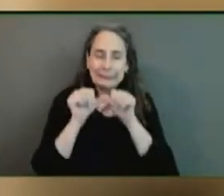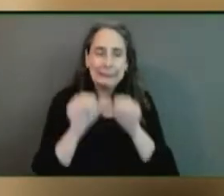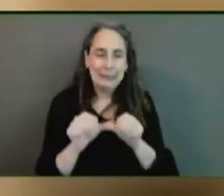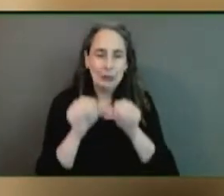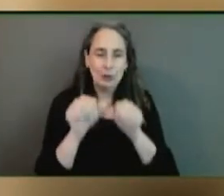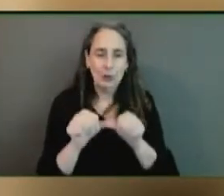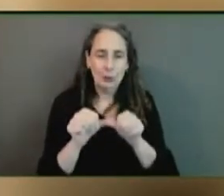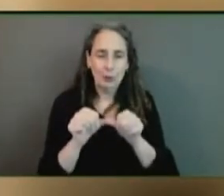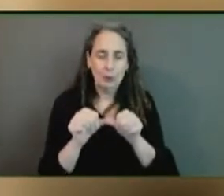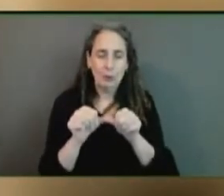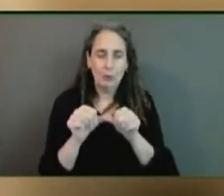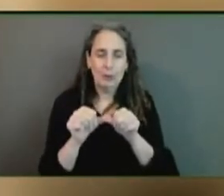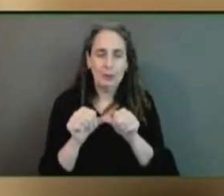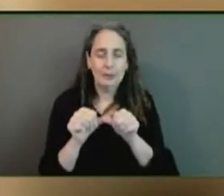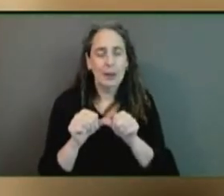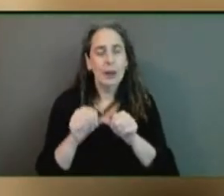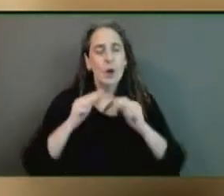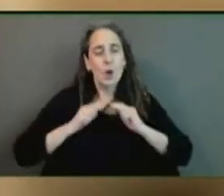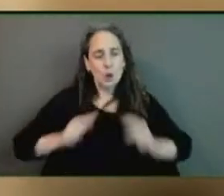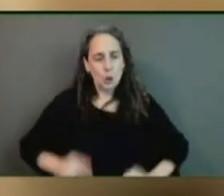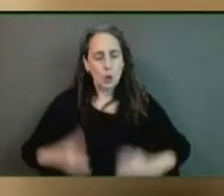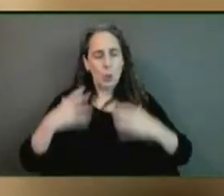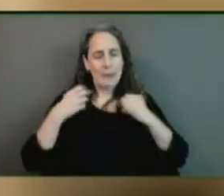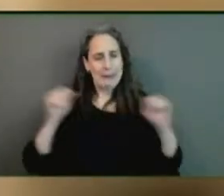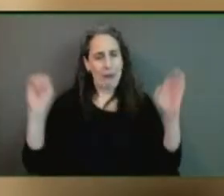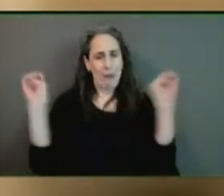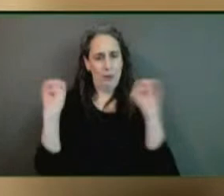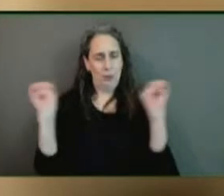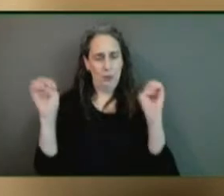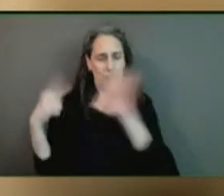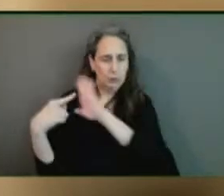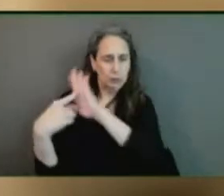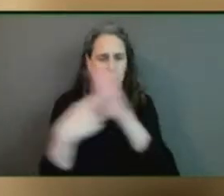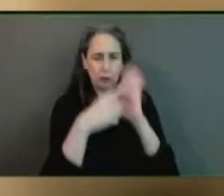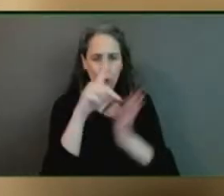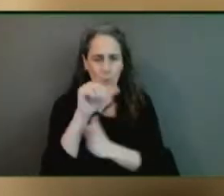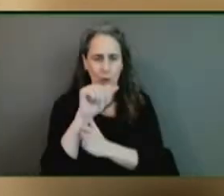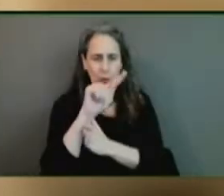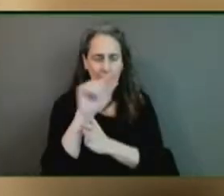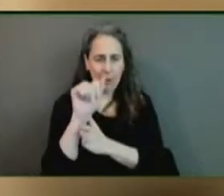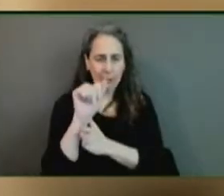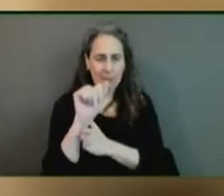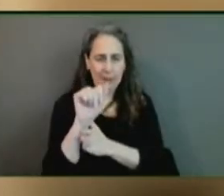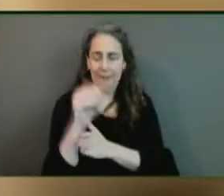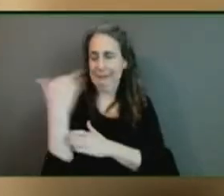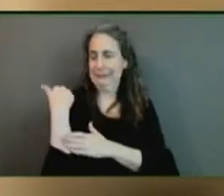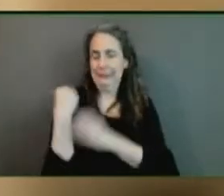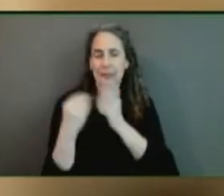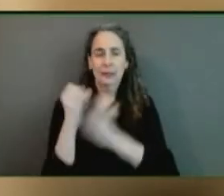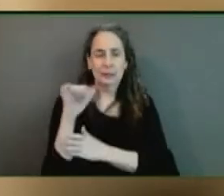know that as a result of the continuing human health crisis,